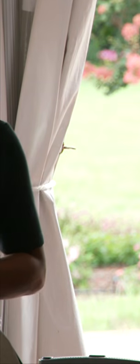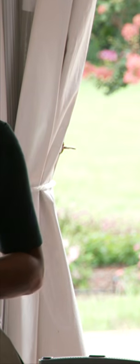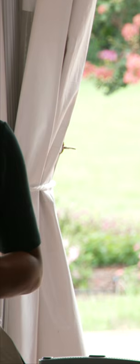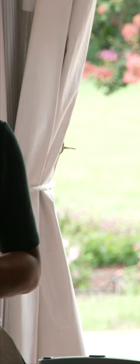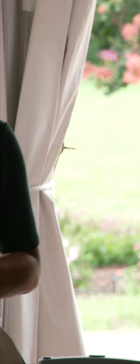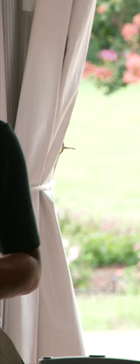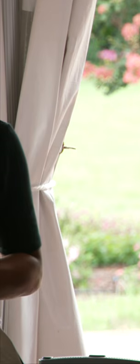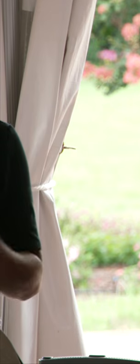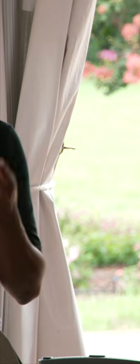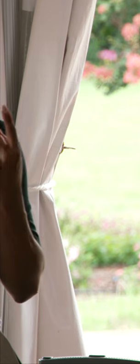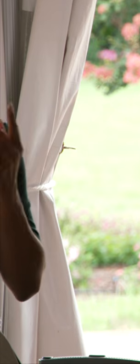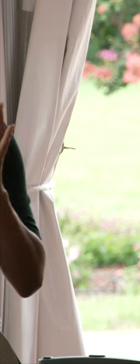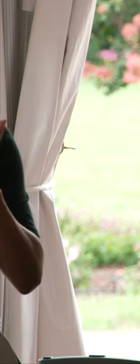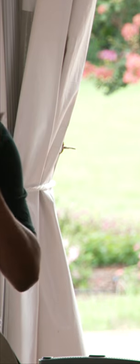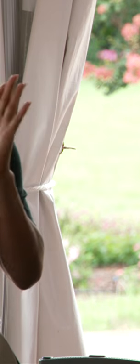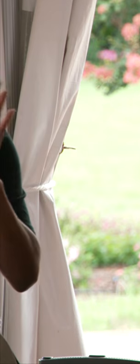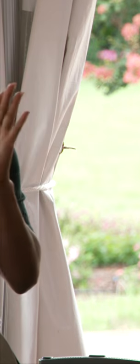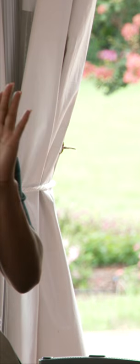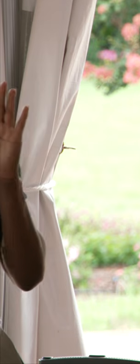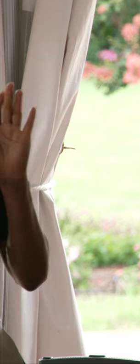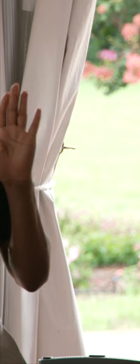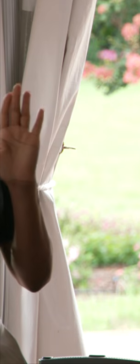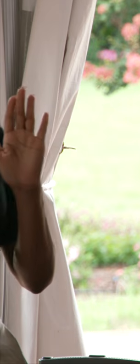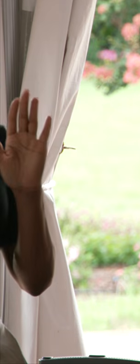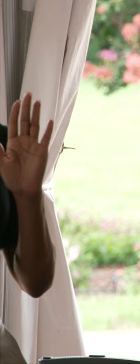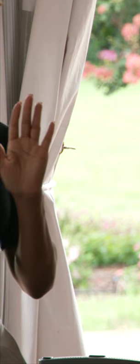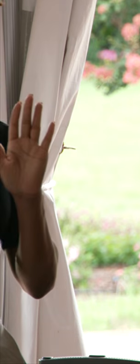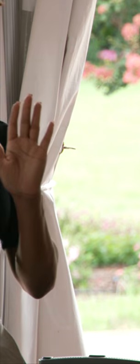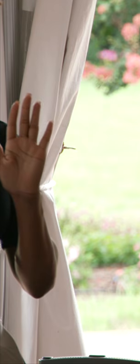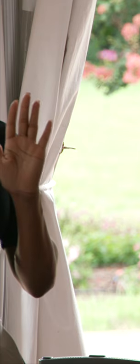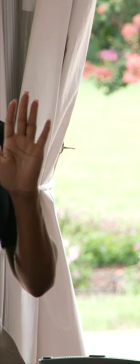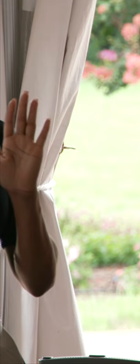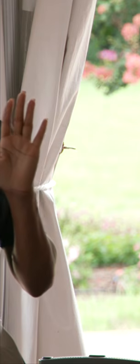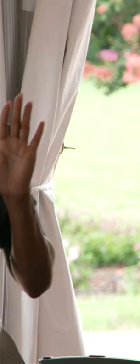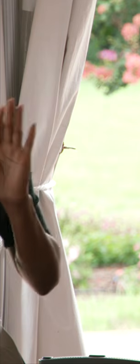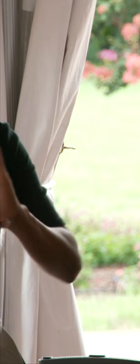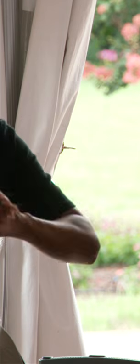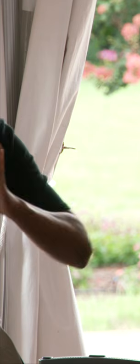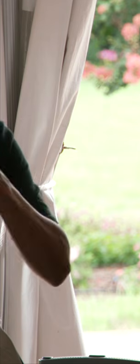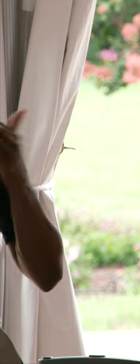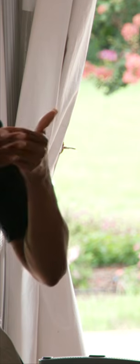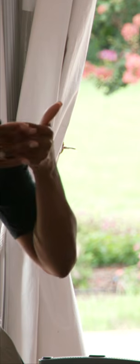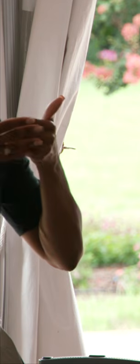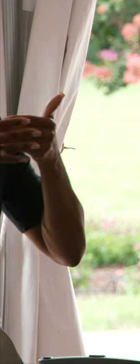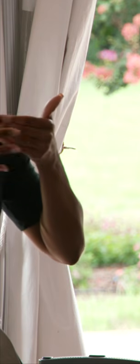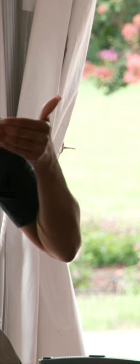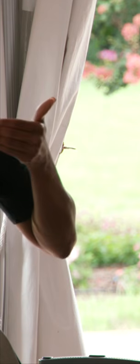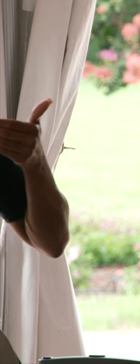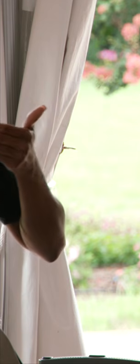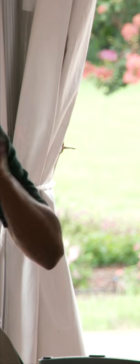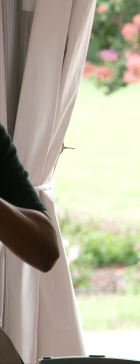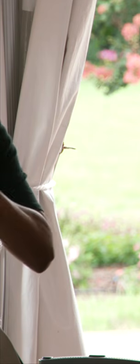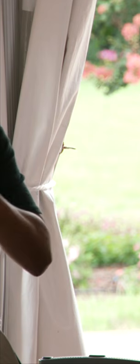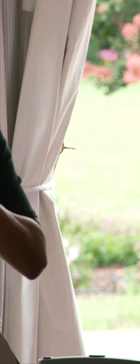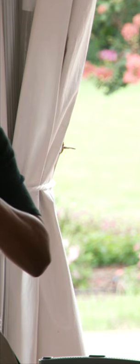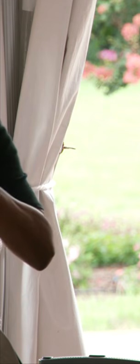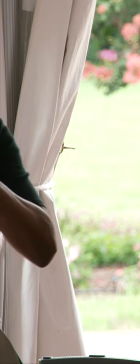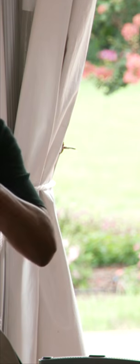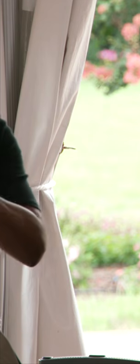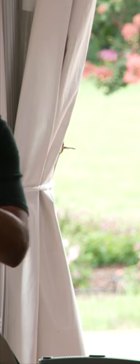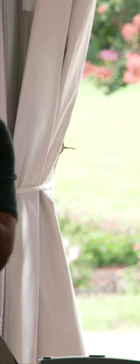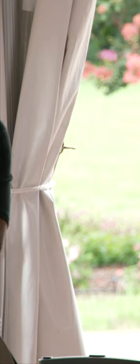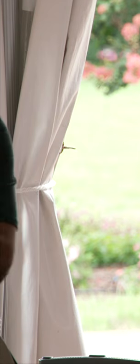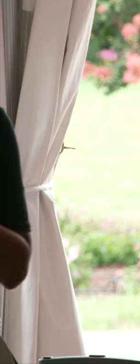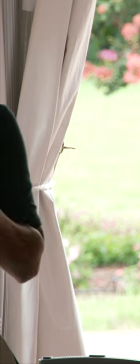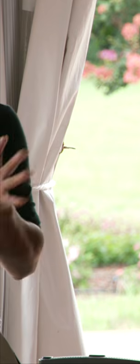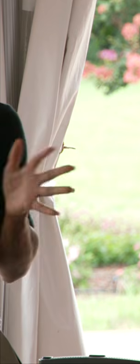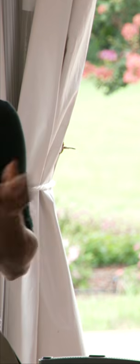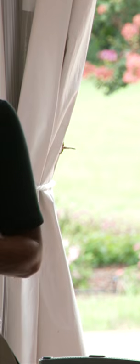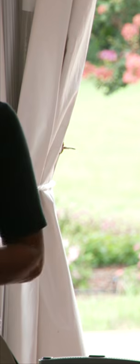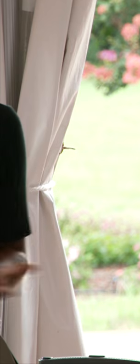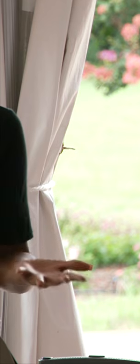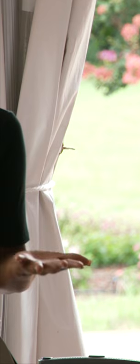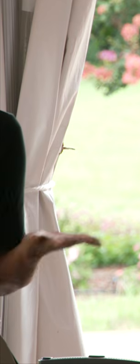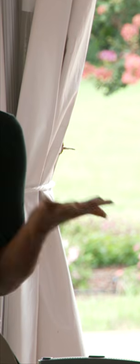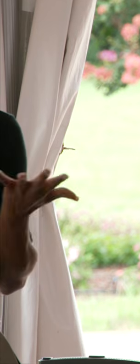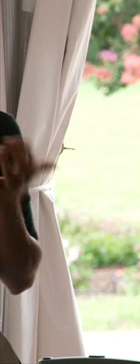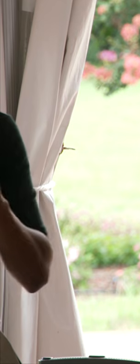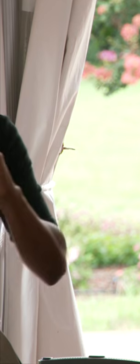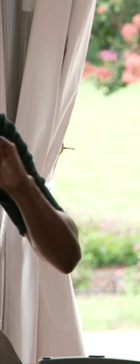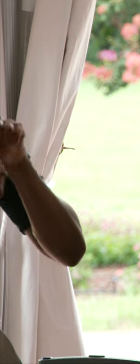will be and is the longest-lasting set of principles that was devised to address the longest